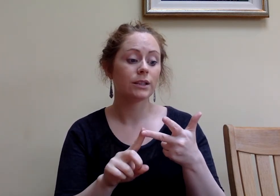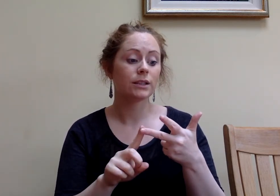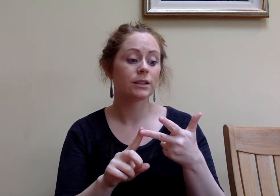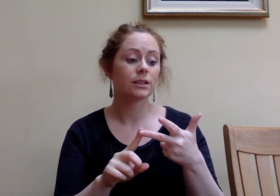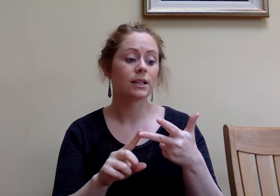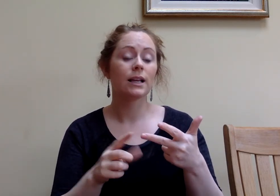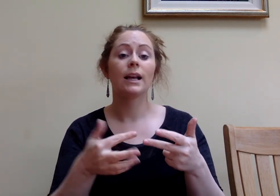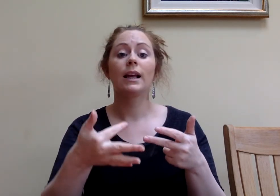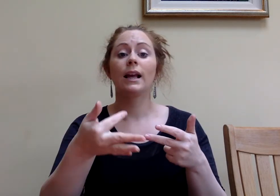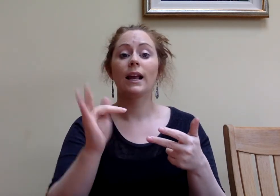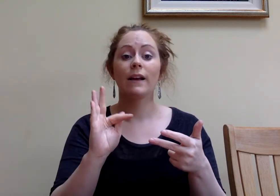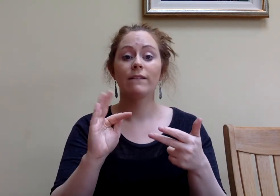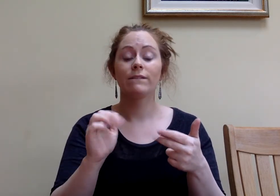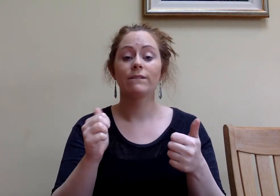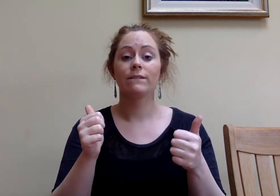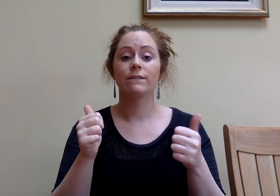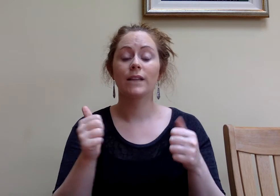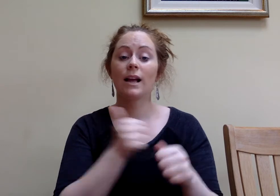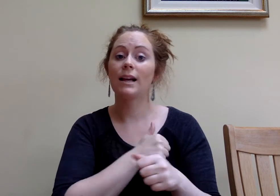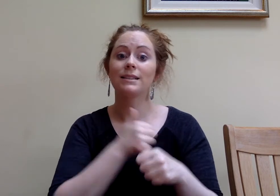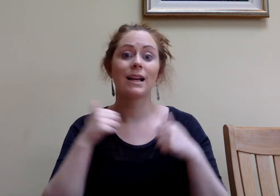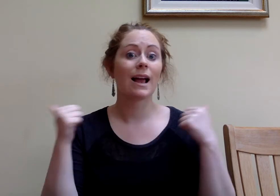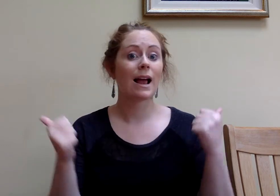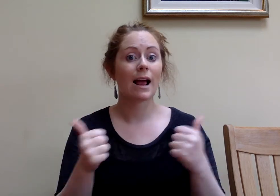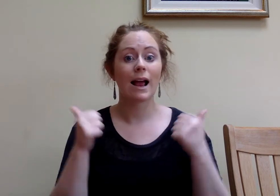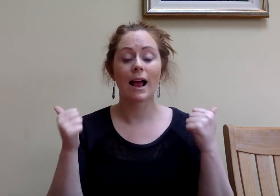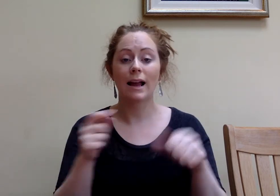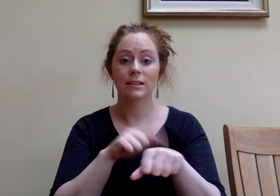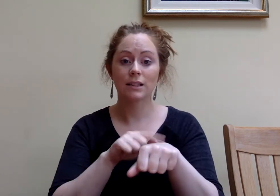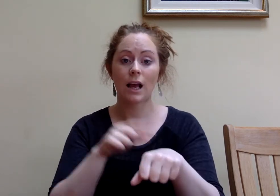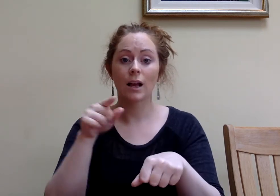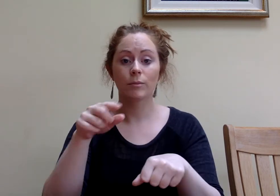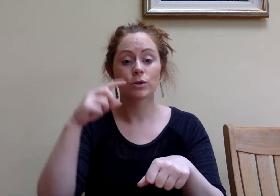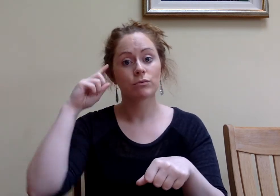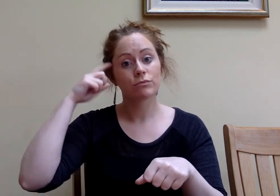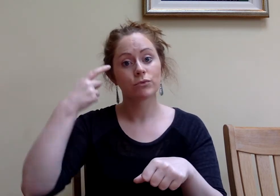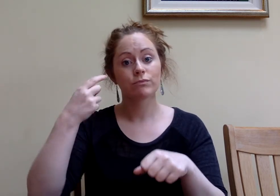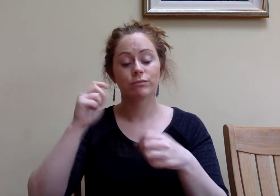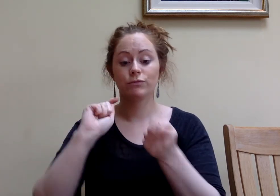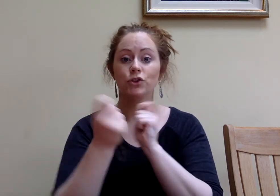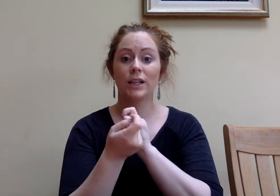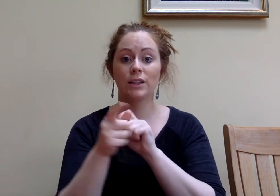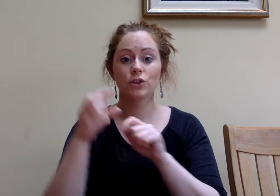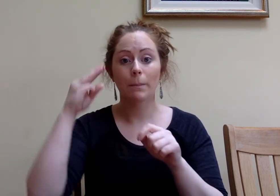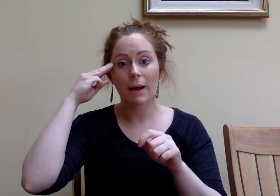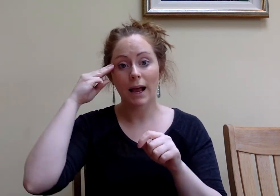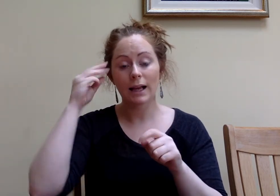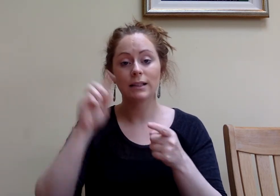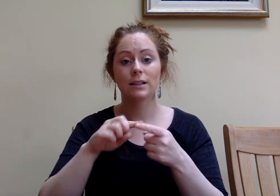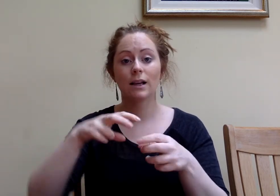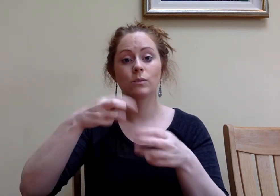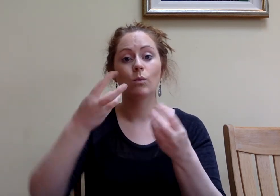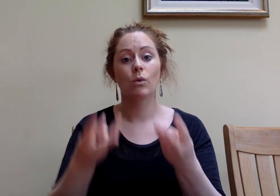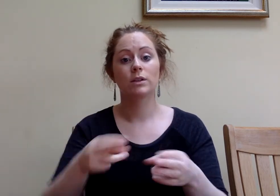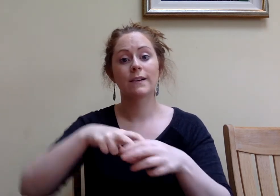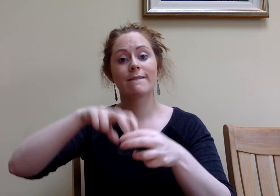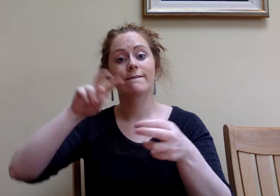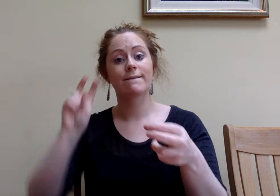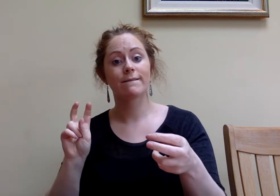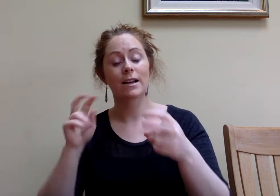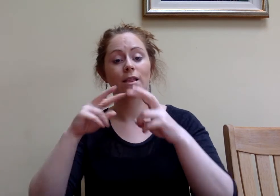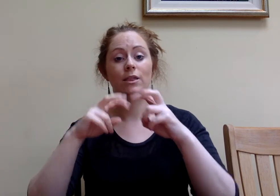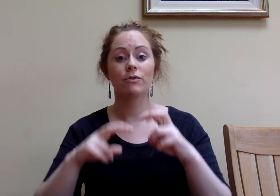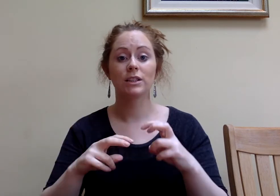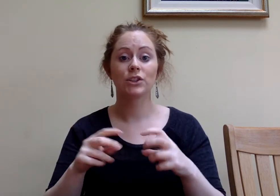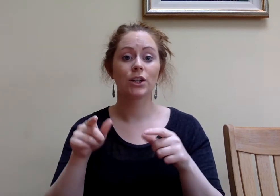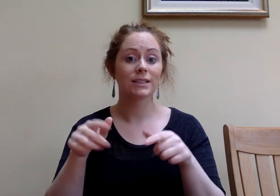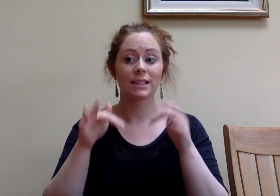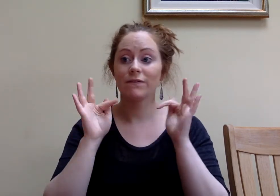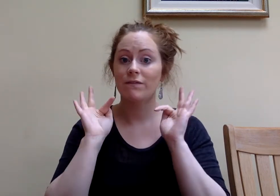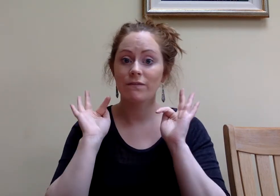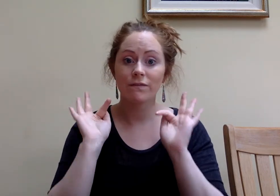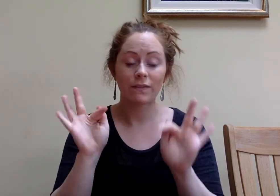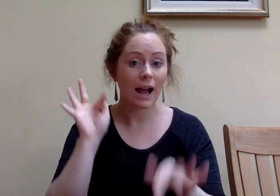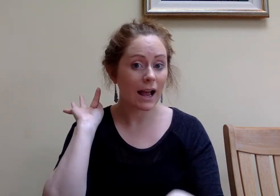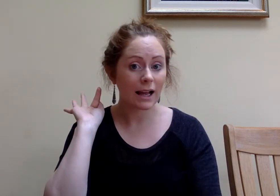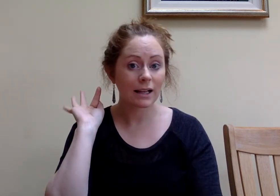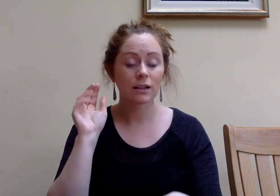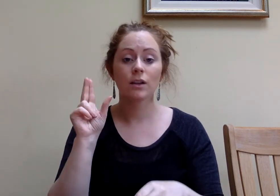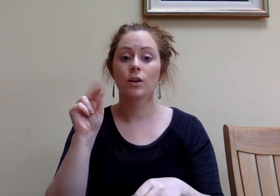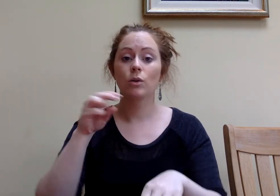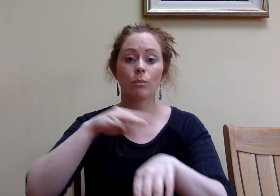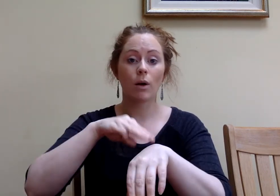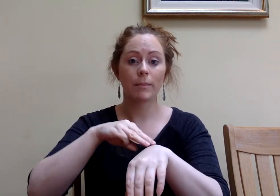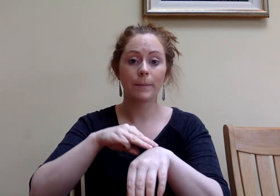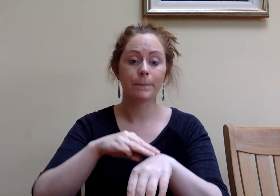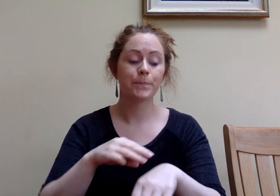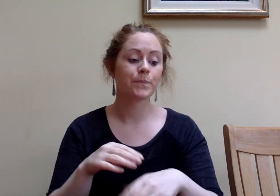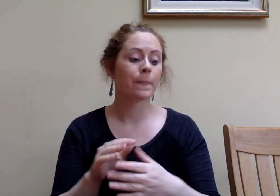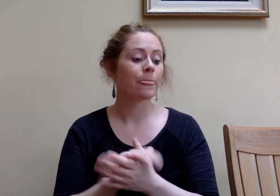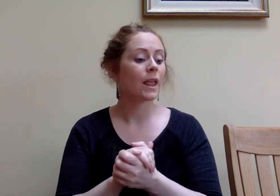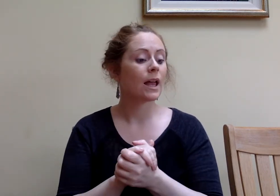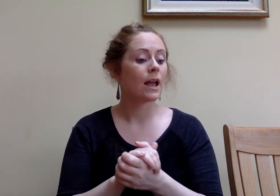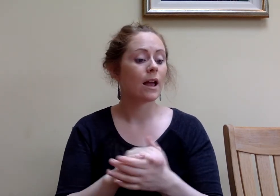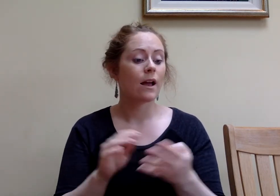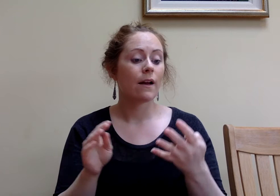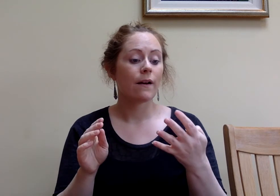Thirdly, if at any time you change your mind and want to pull out of the research that is completely fine. No problem.